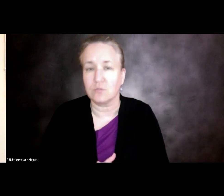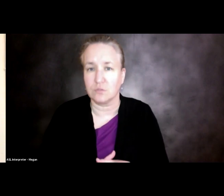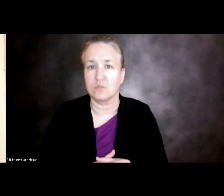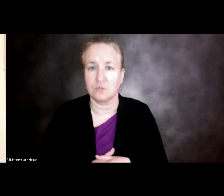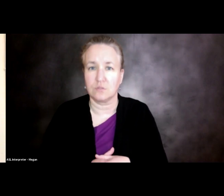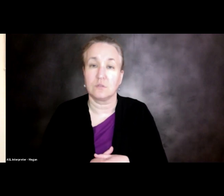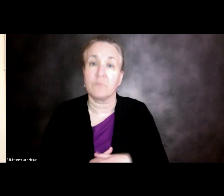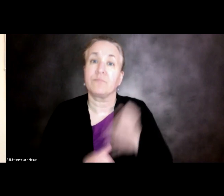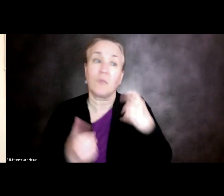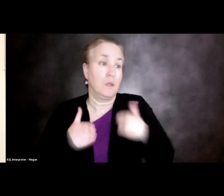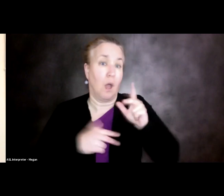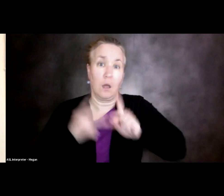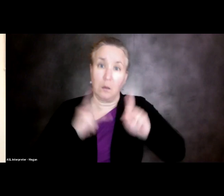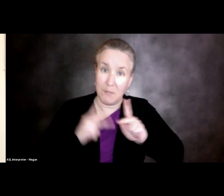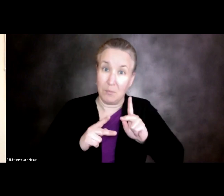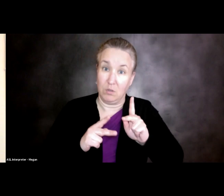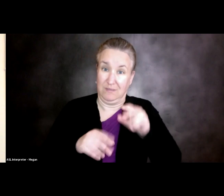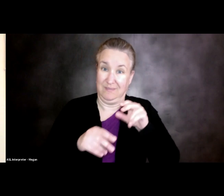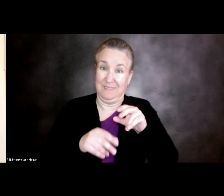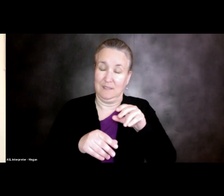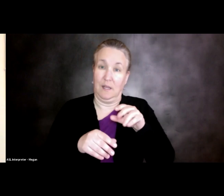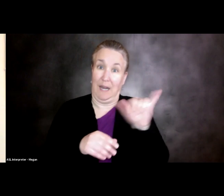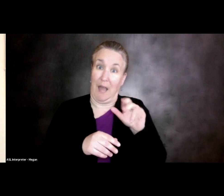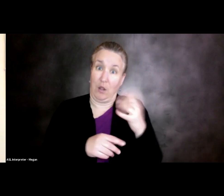And young people, like the four pictured in a Southern chain